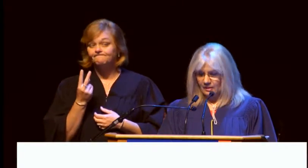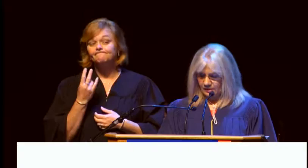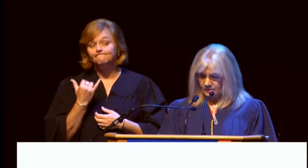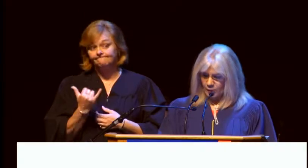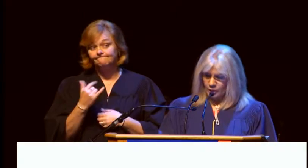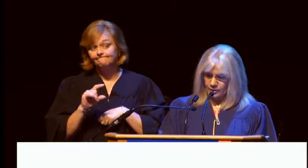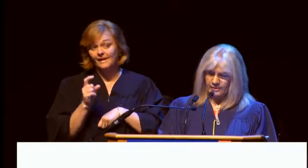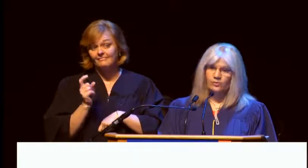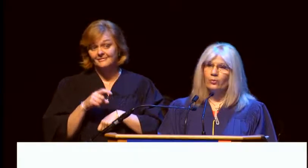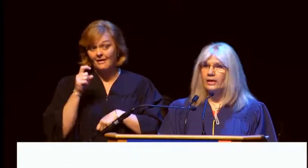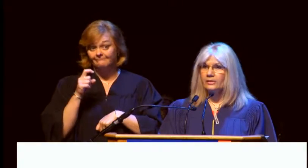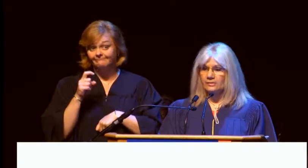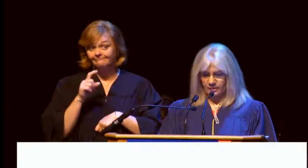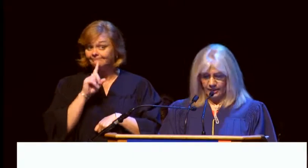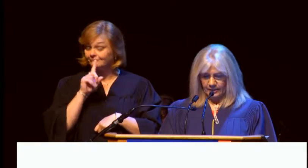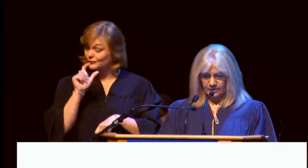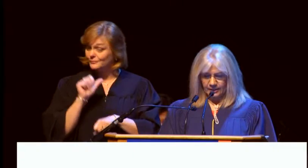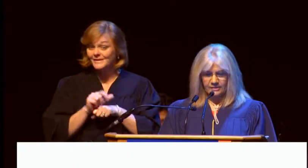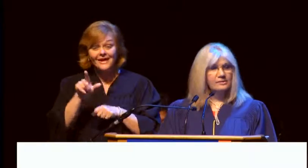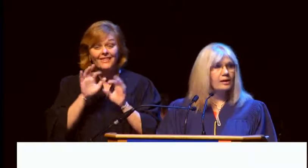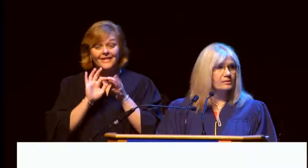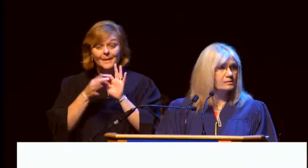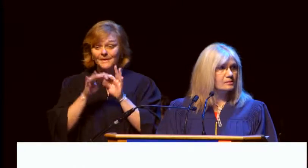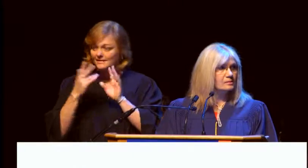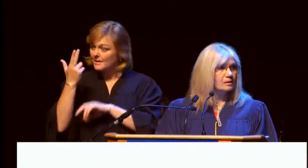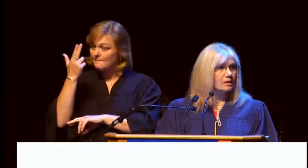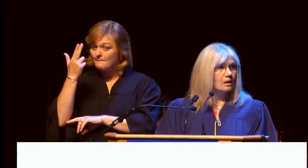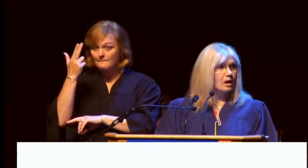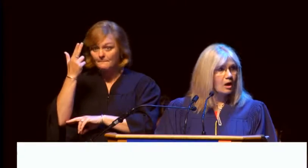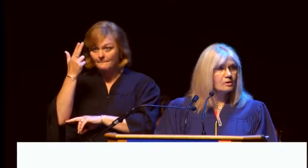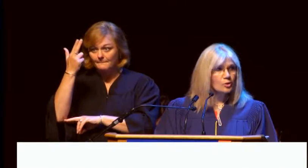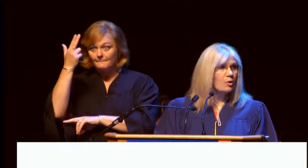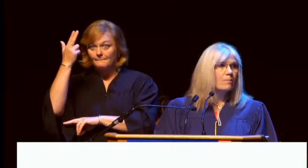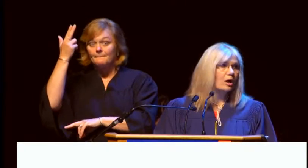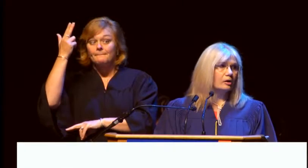THE STARTER HAS RAISED THE GUN AND SAYS - 'ON YOUR MARK ',